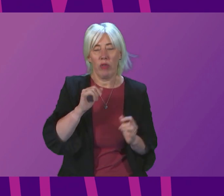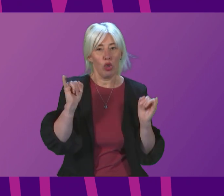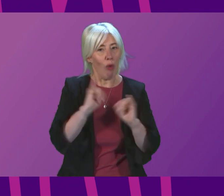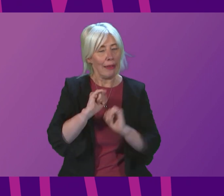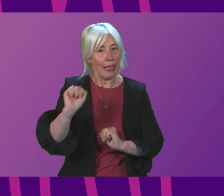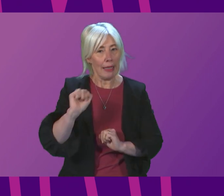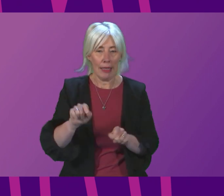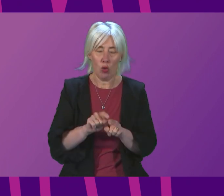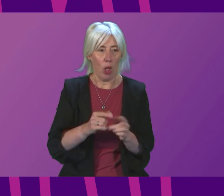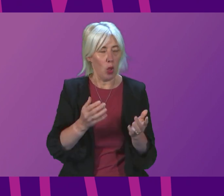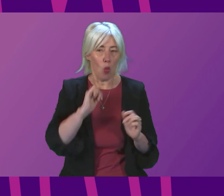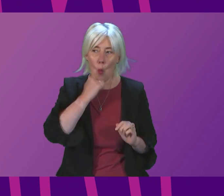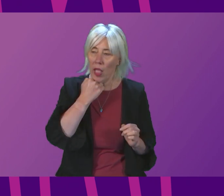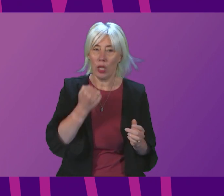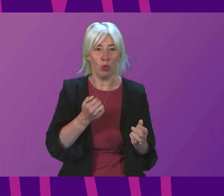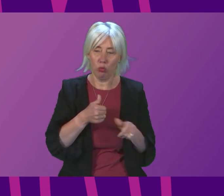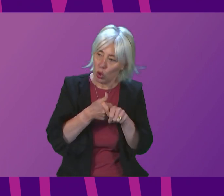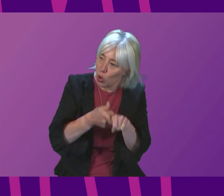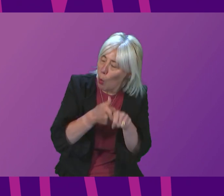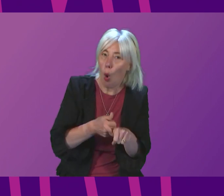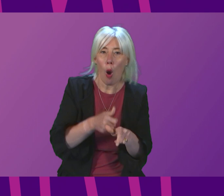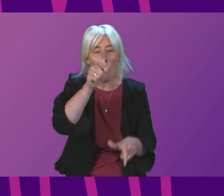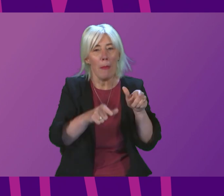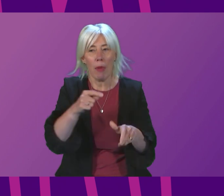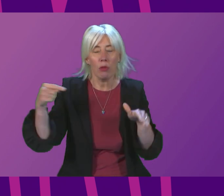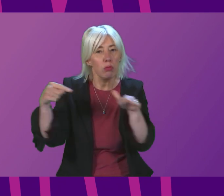willingness to support those who are seeking refuge.